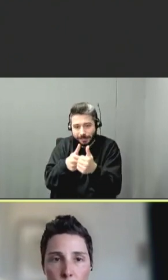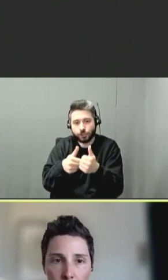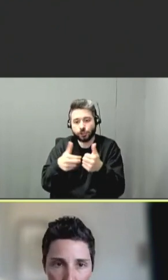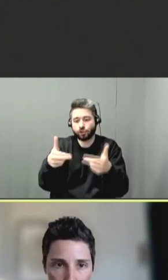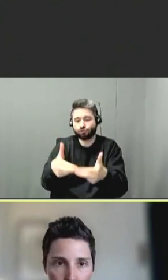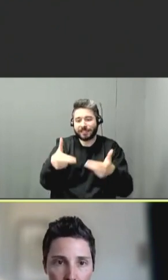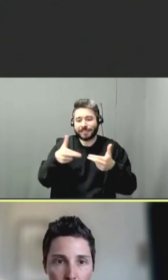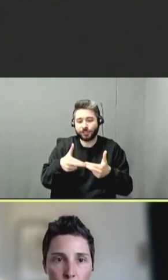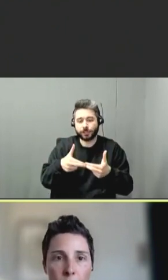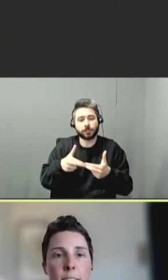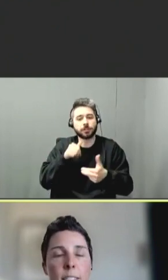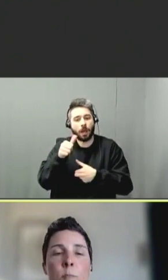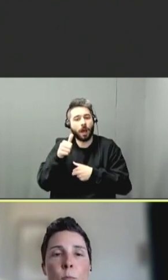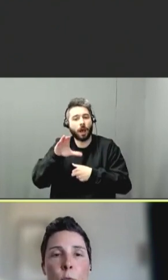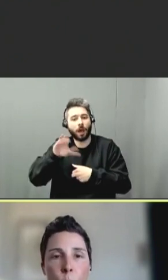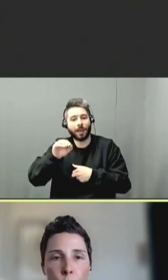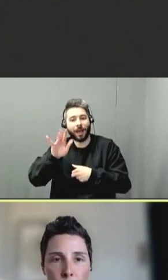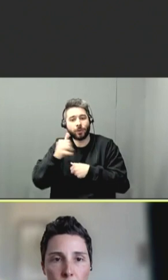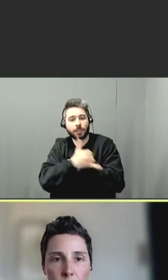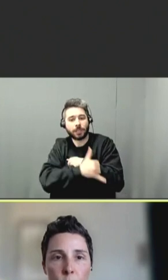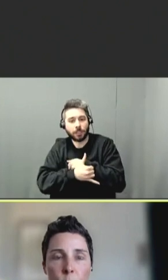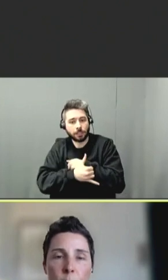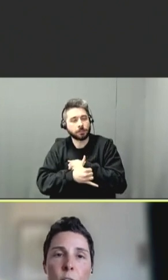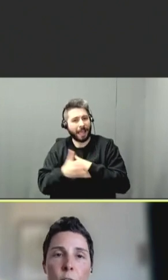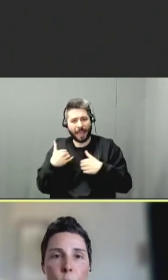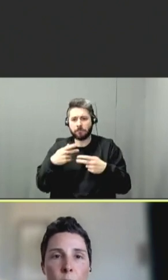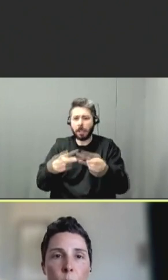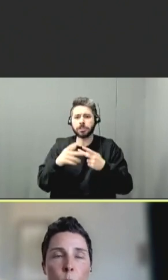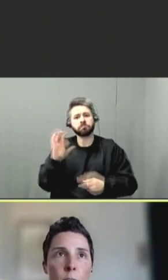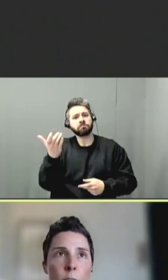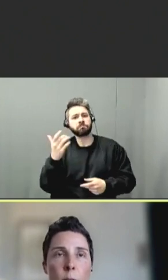appropriate. There are places where that seems appropriate because the region is really what